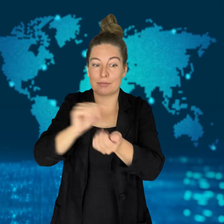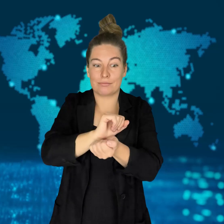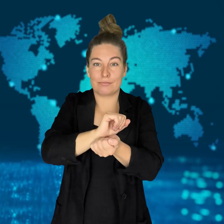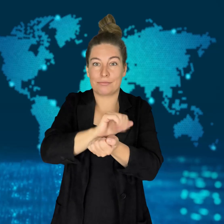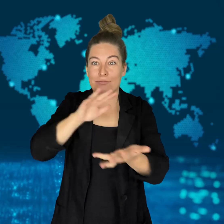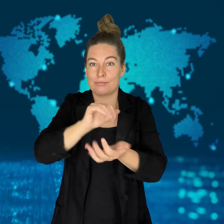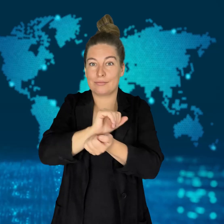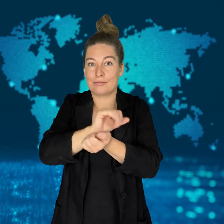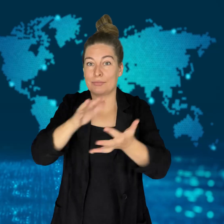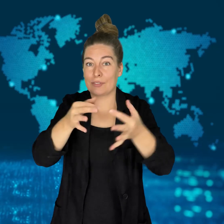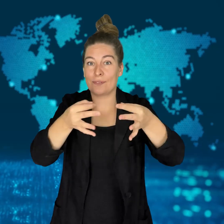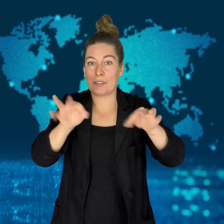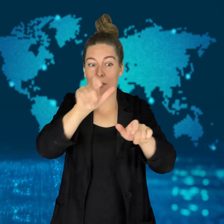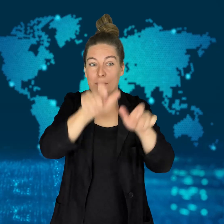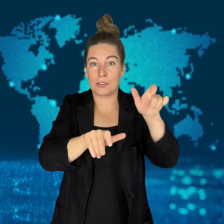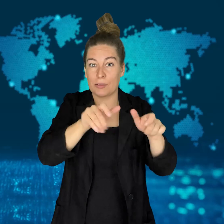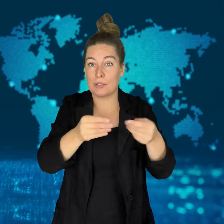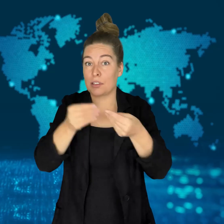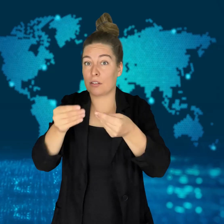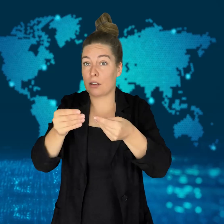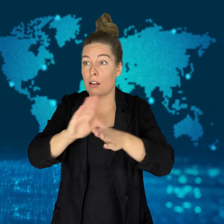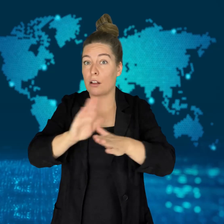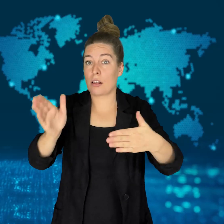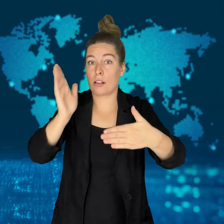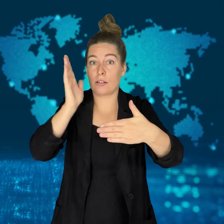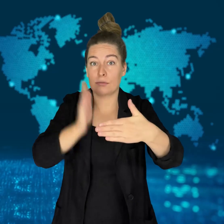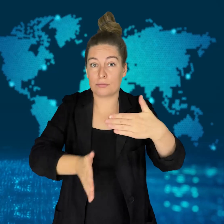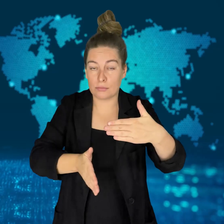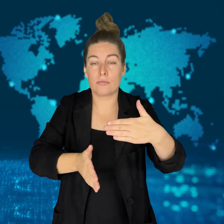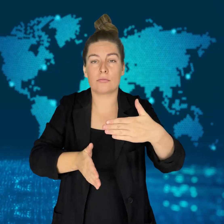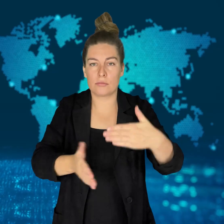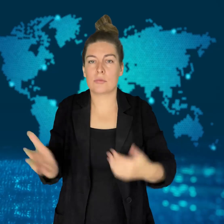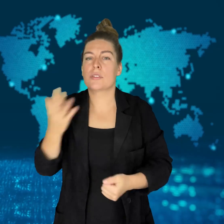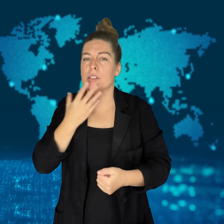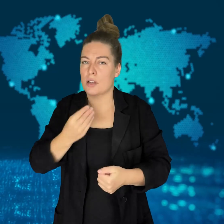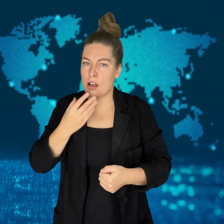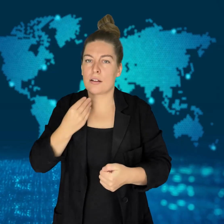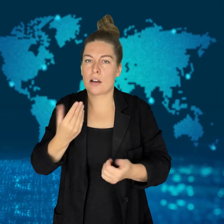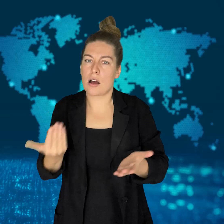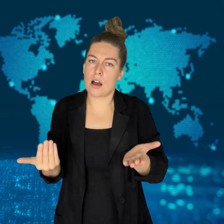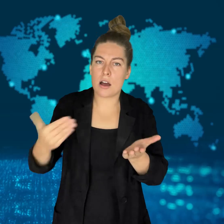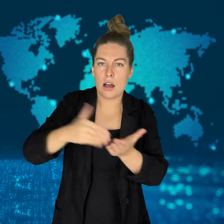When Hamas stops releasing hostages, Israel will resume its military campaign.